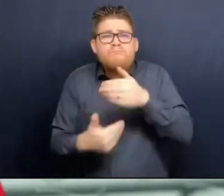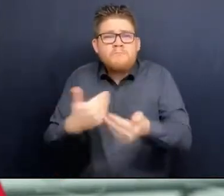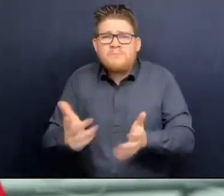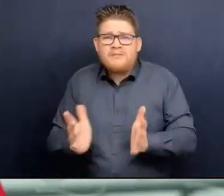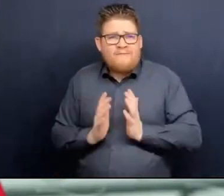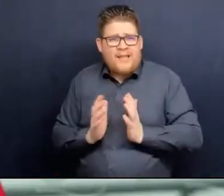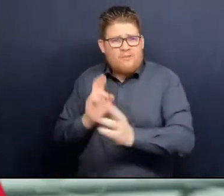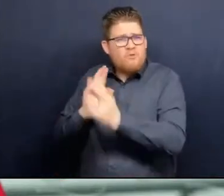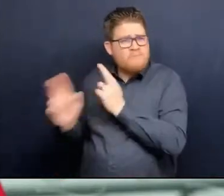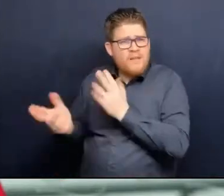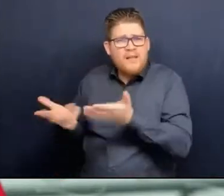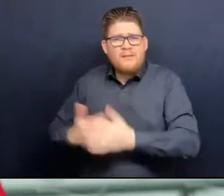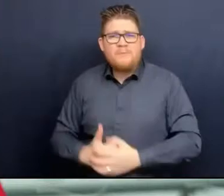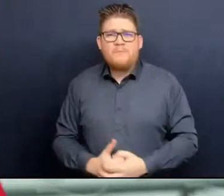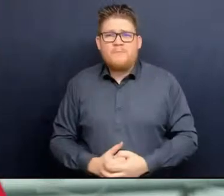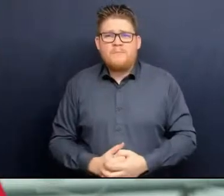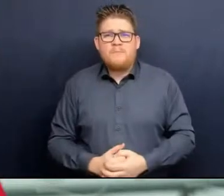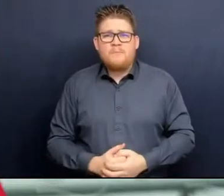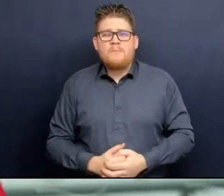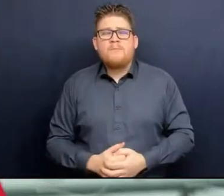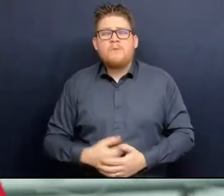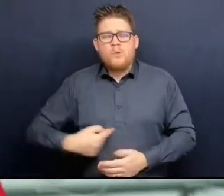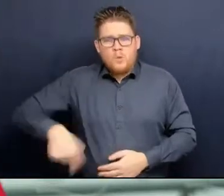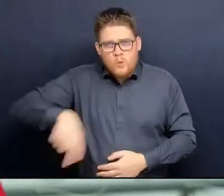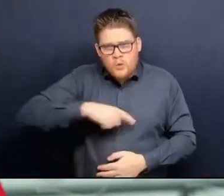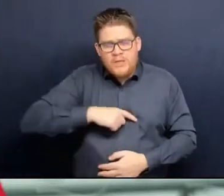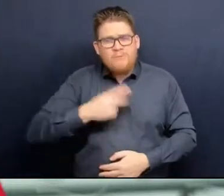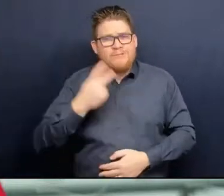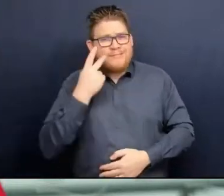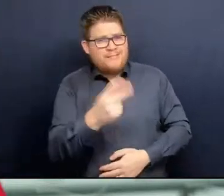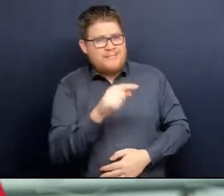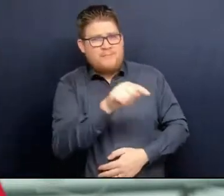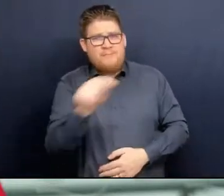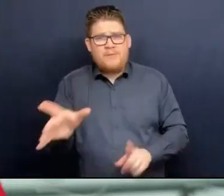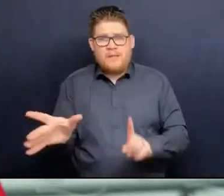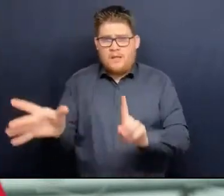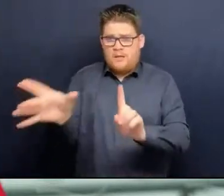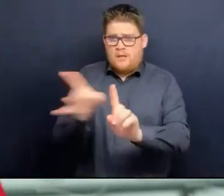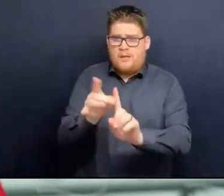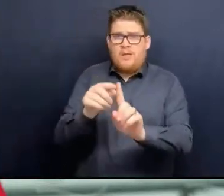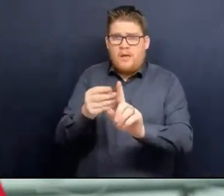in the community. It will make